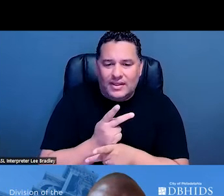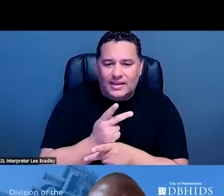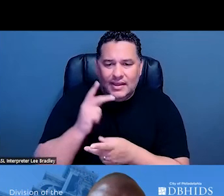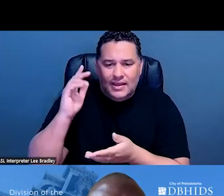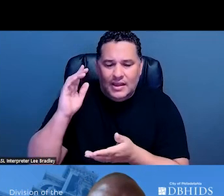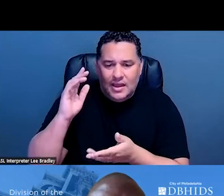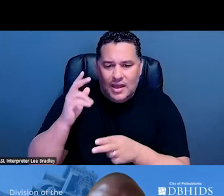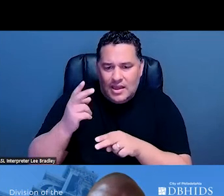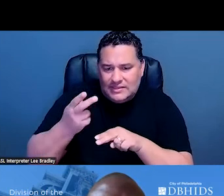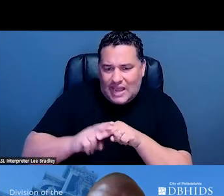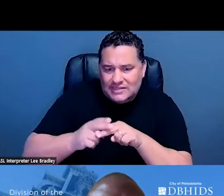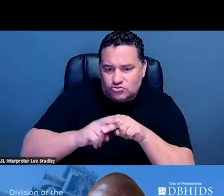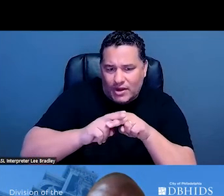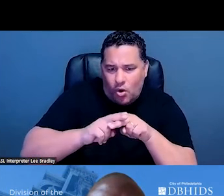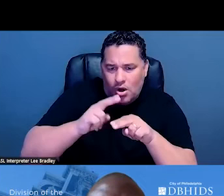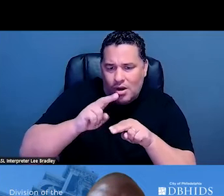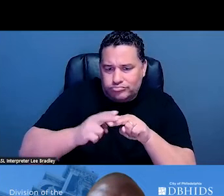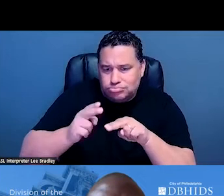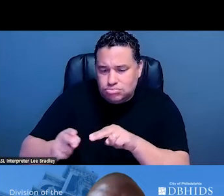CARE PROVIDERS DO NOT HAVE THE TIME TO CAREFUL